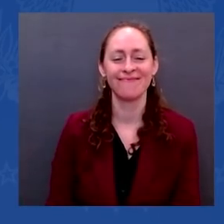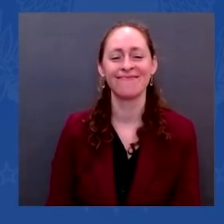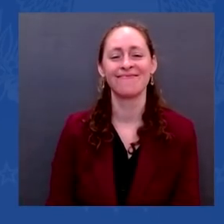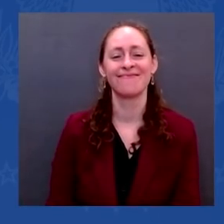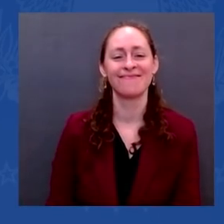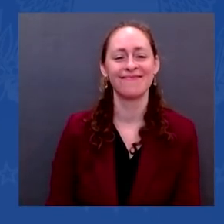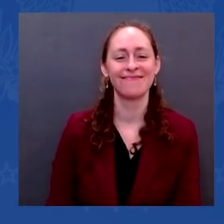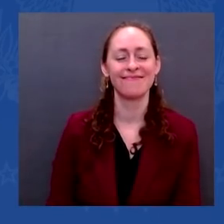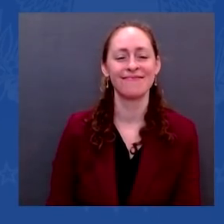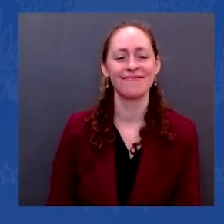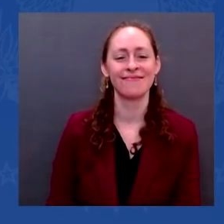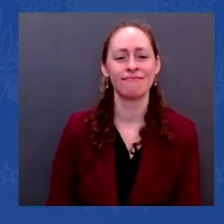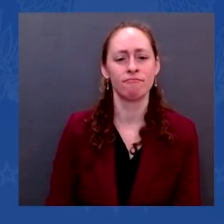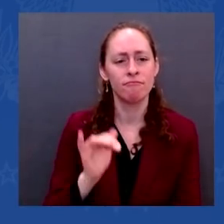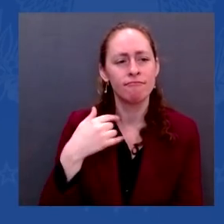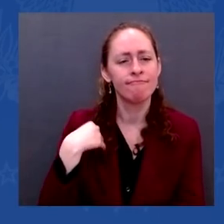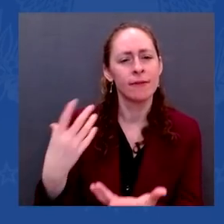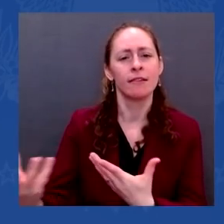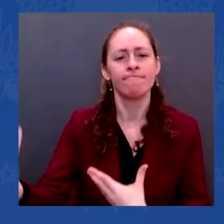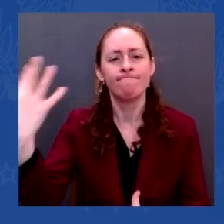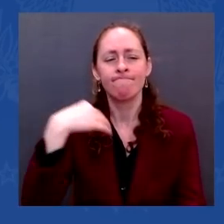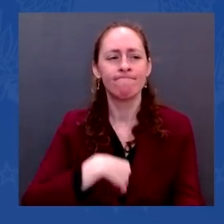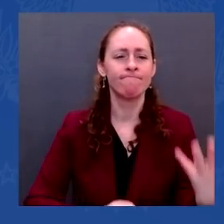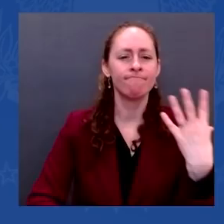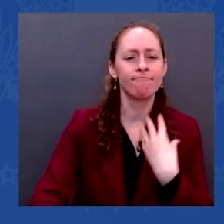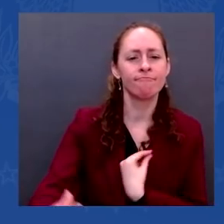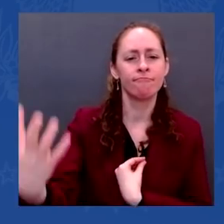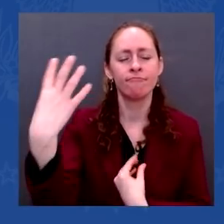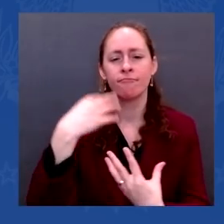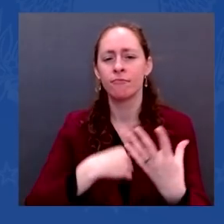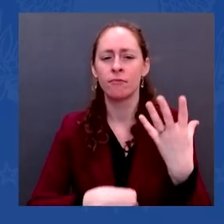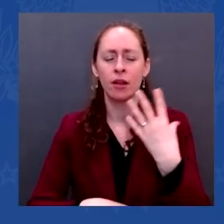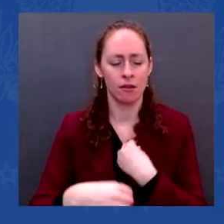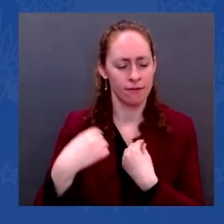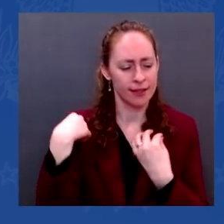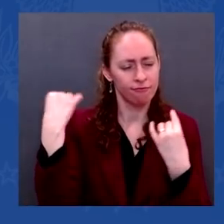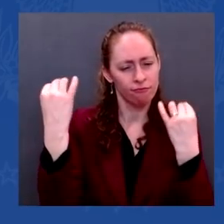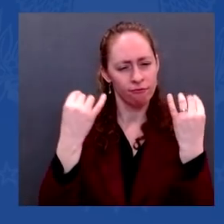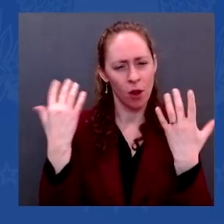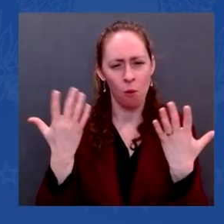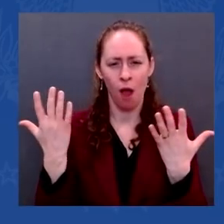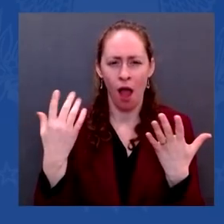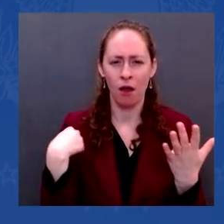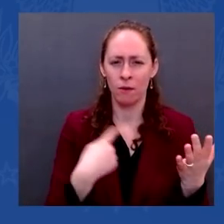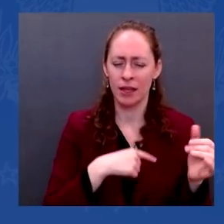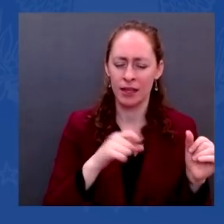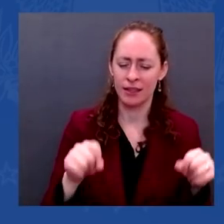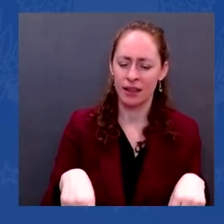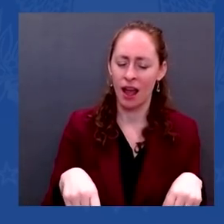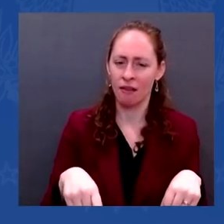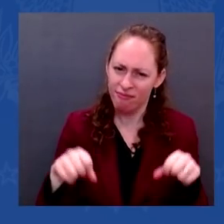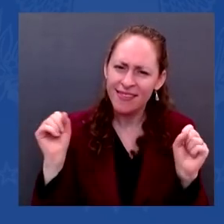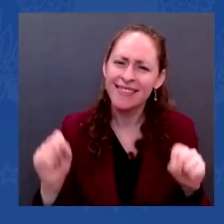to achieve what is possible. After all, as I know, we have all learned and been taught.